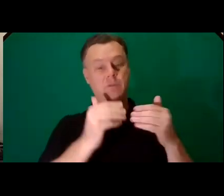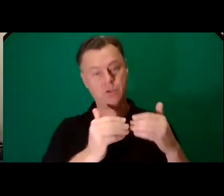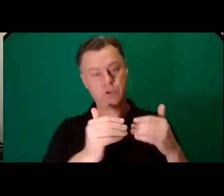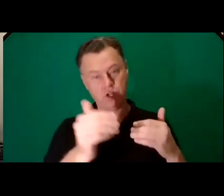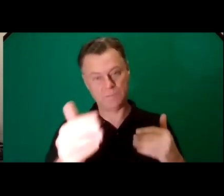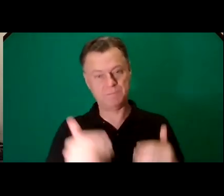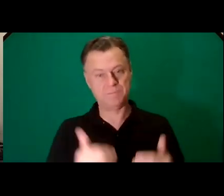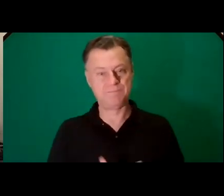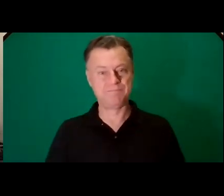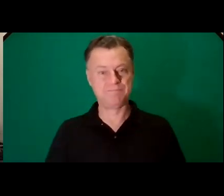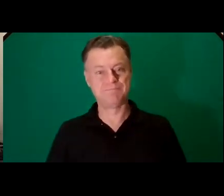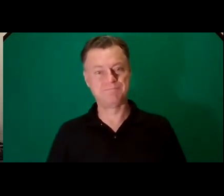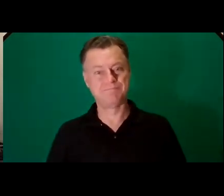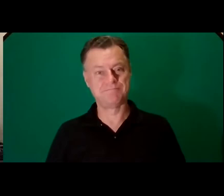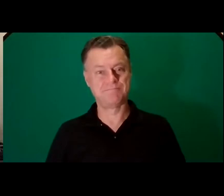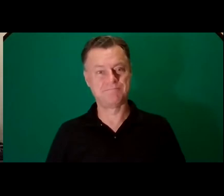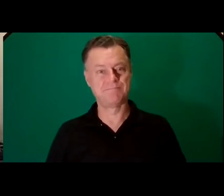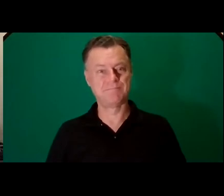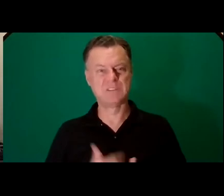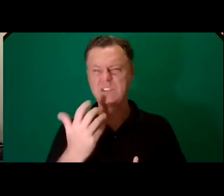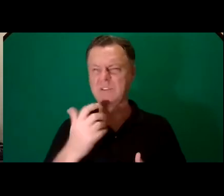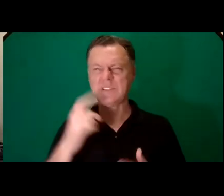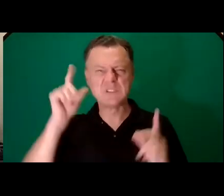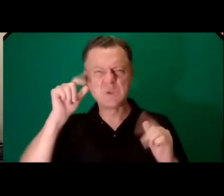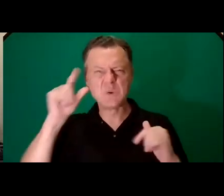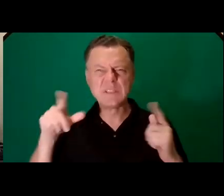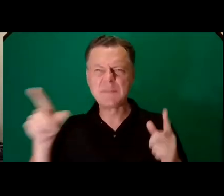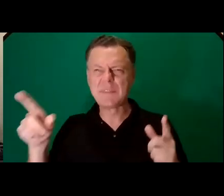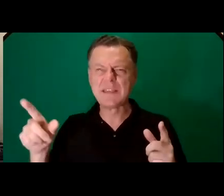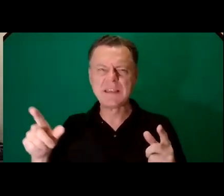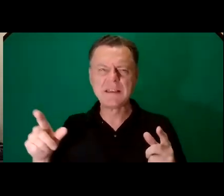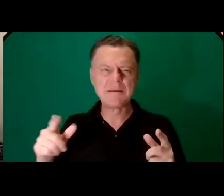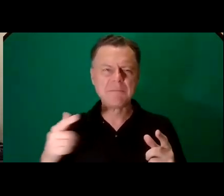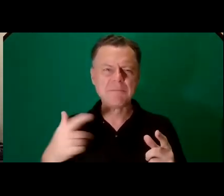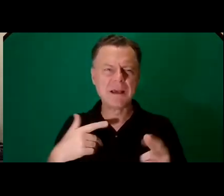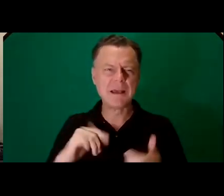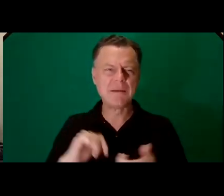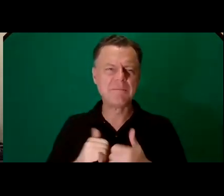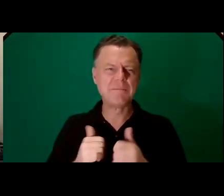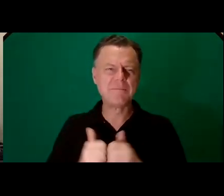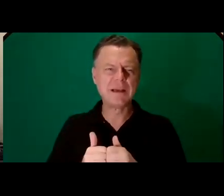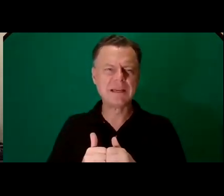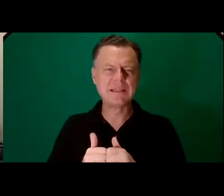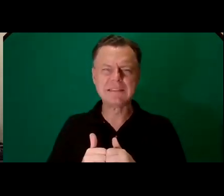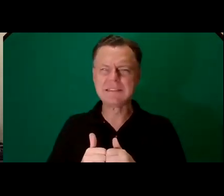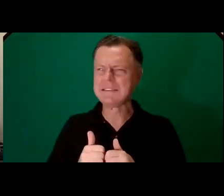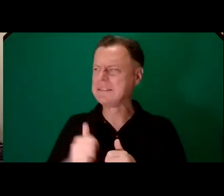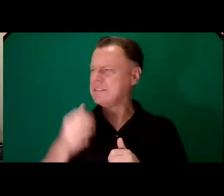of (sorry if there's noise out there, I feel like my partner and step child are making